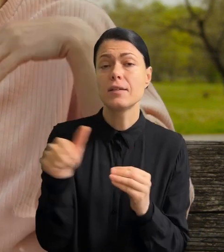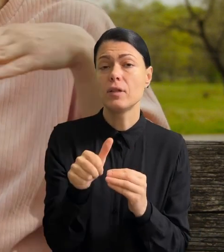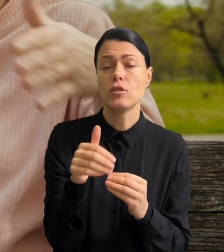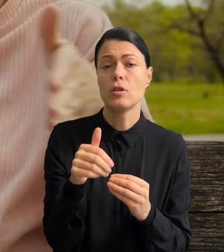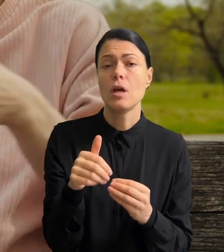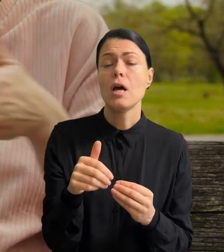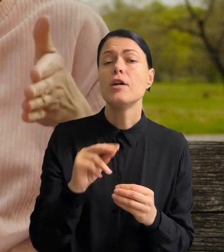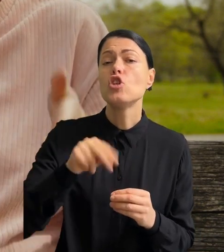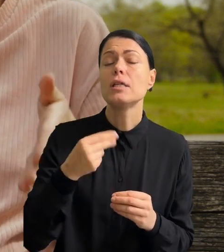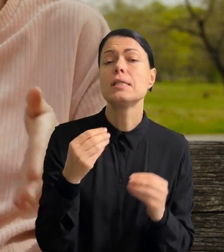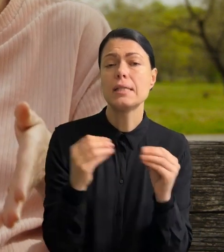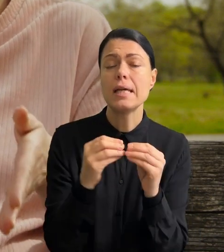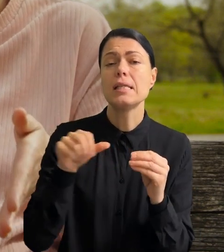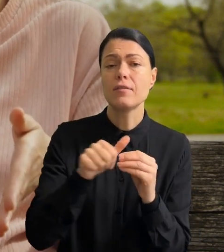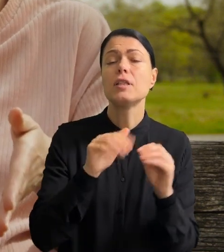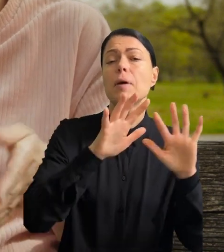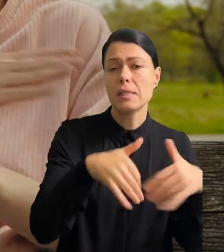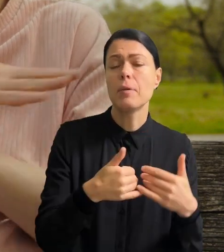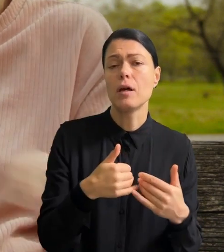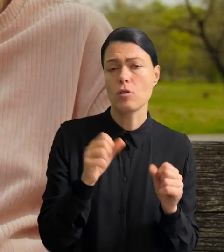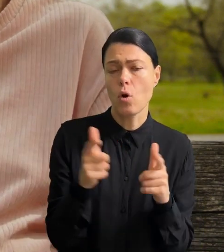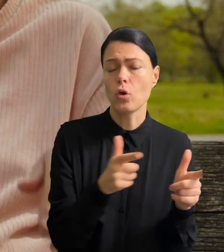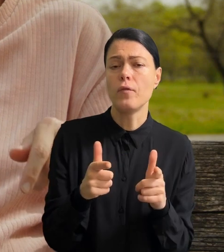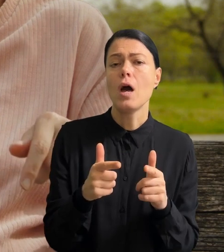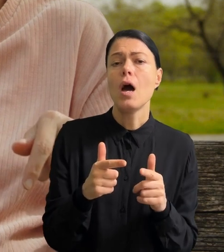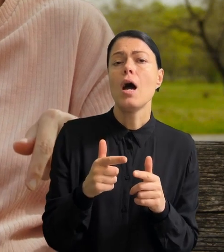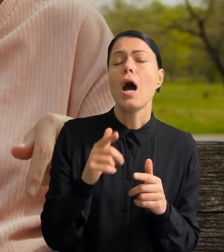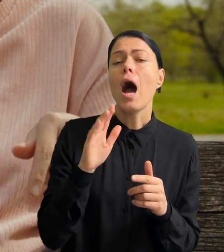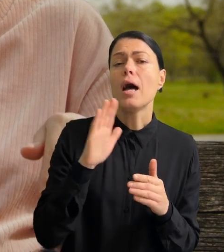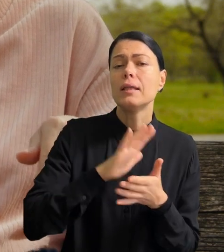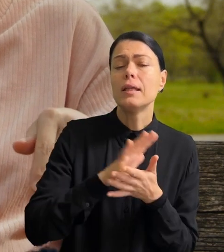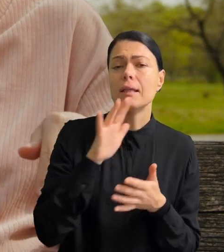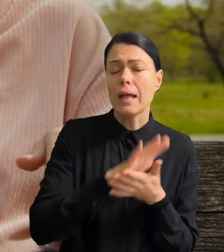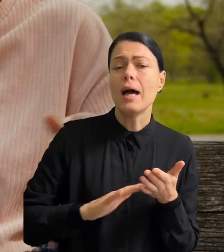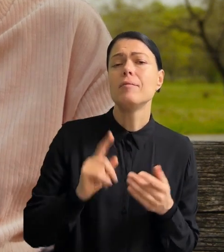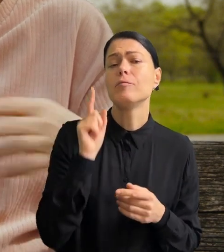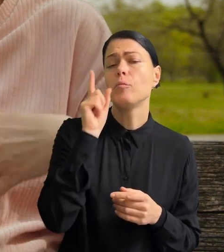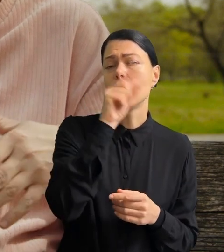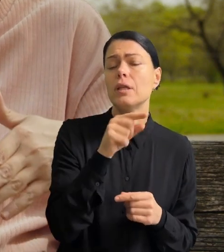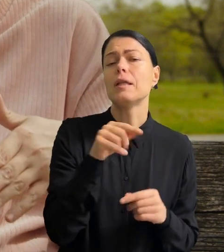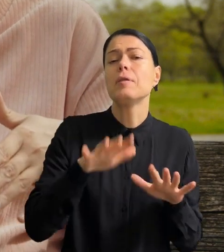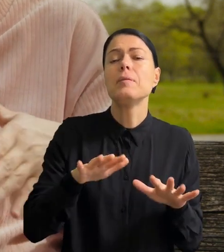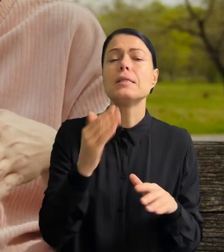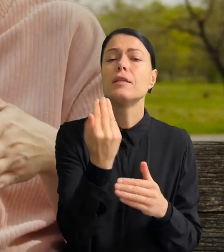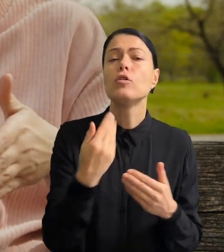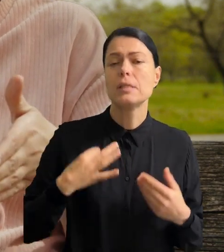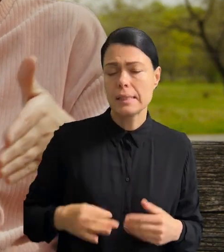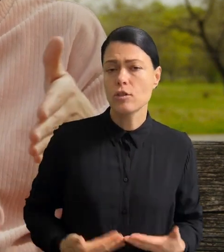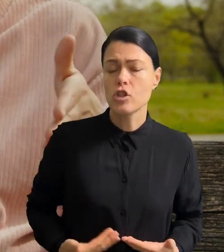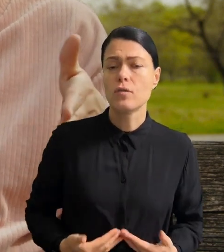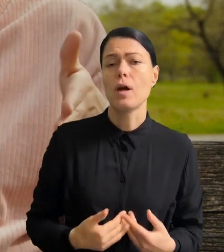"In 10 minutes, he’ll be in our area, and that's it." "Then he’ll take you to your son, he can pick him up."